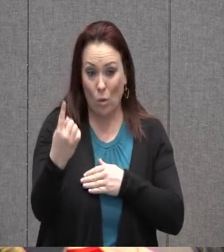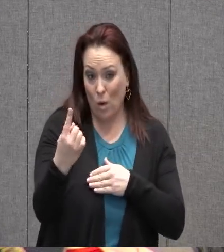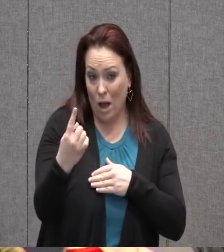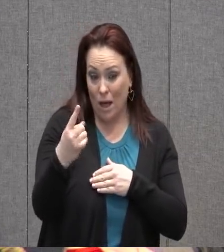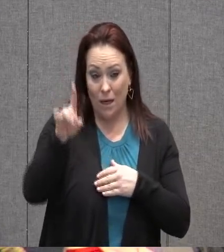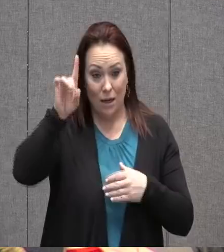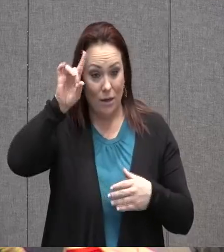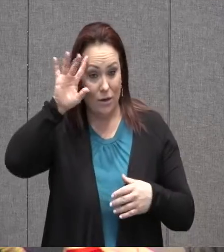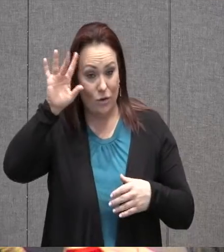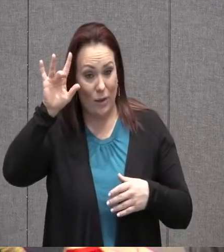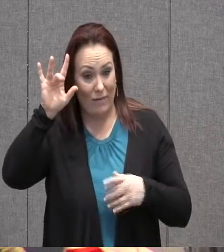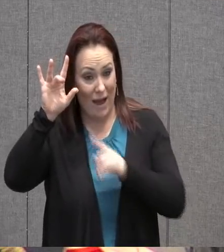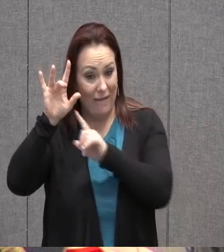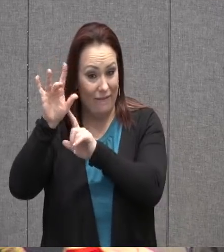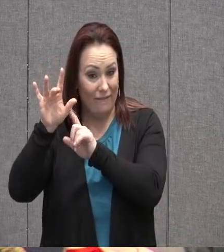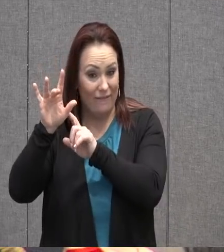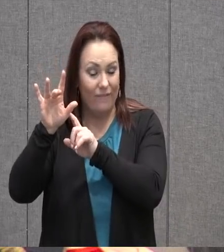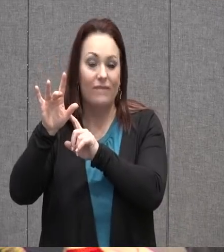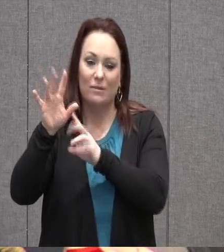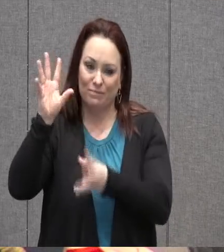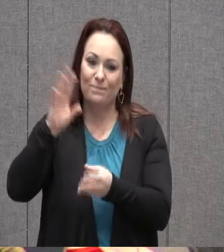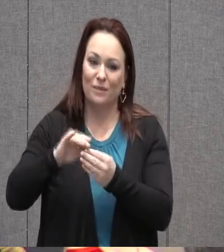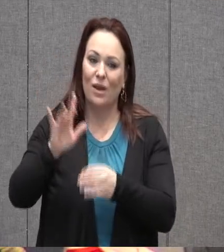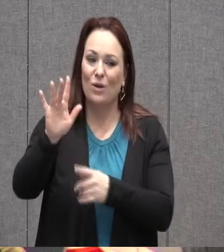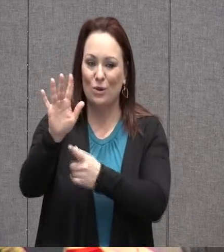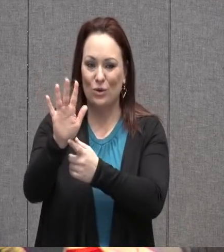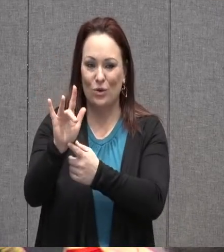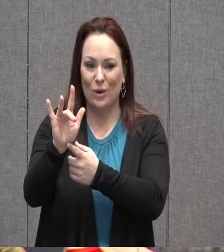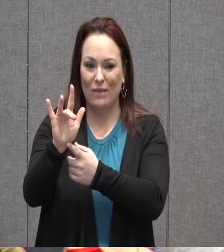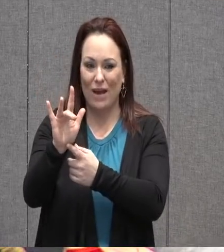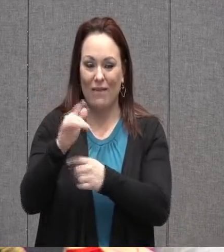25, because a penny is worth one.